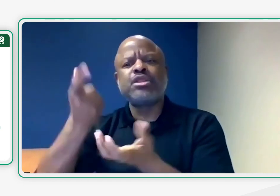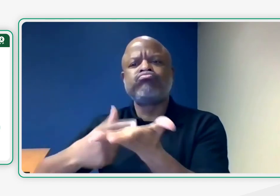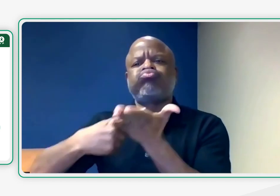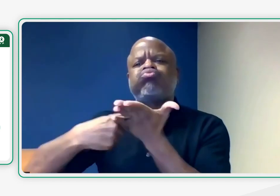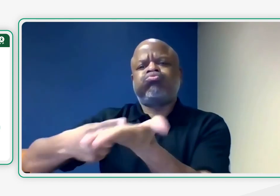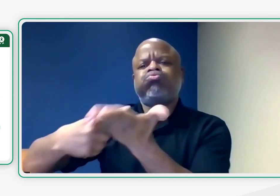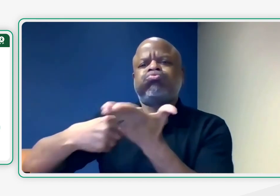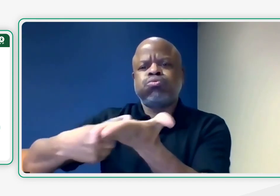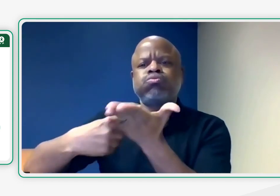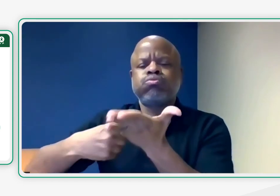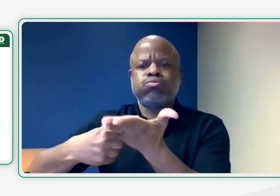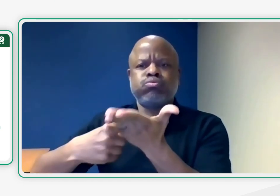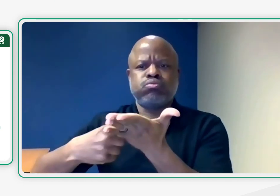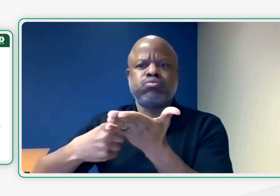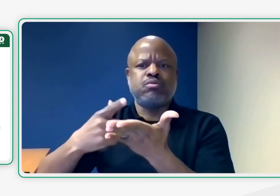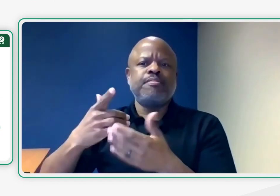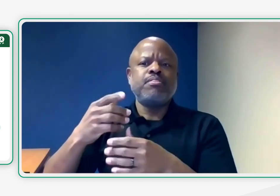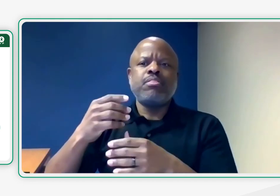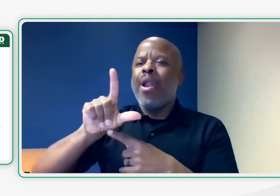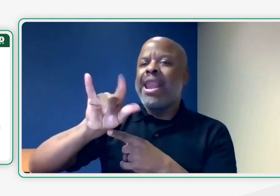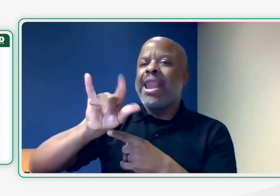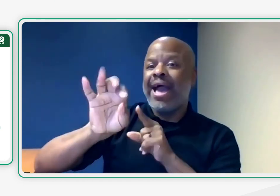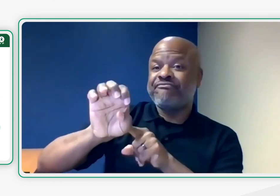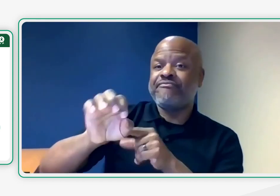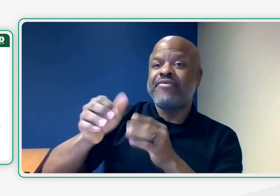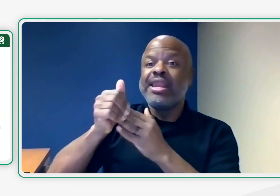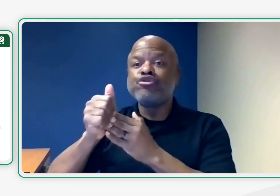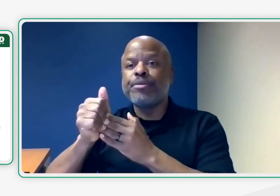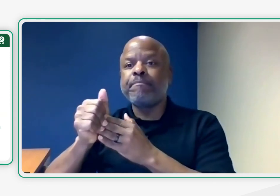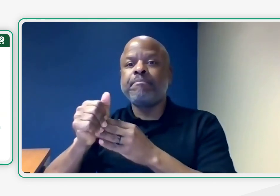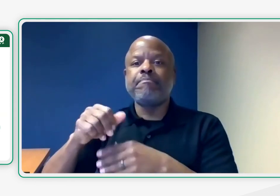it's important that we're in a dialogue together and we have a discussion collaboratively.